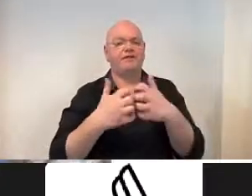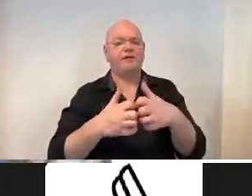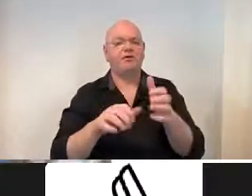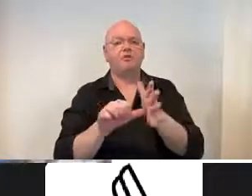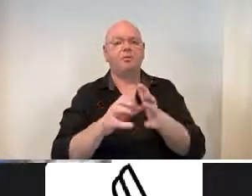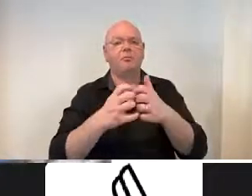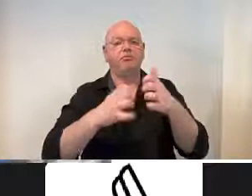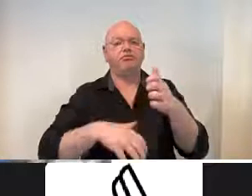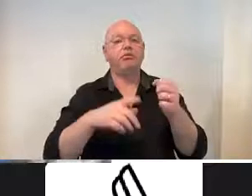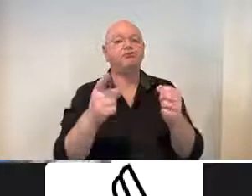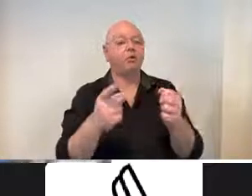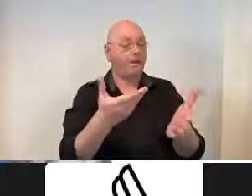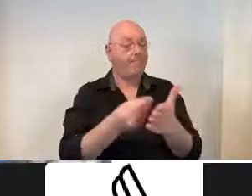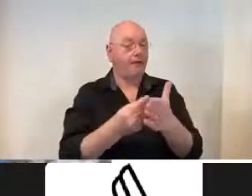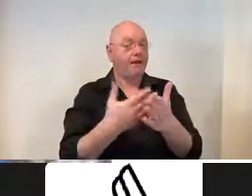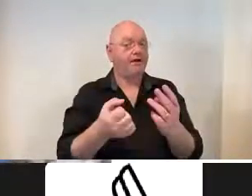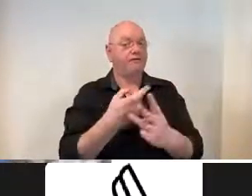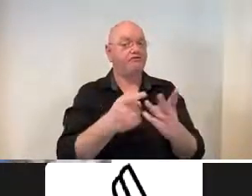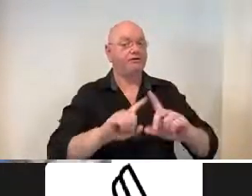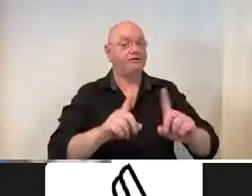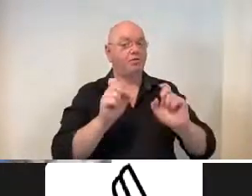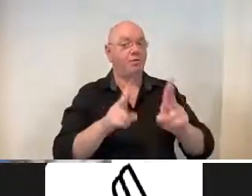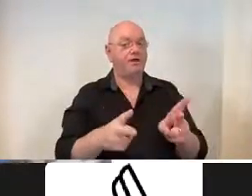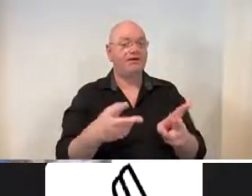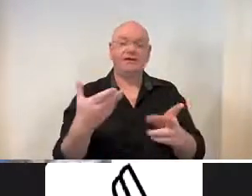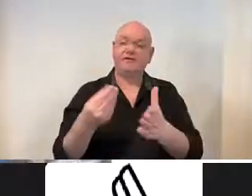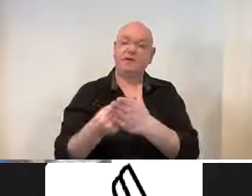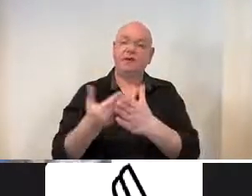We programme their assets. In Barking, we did a series